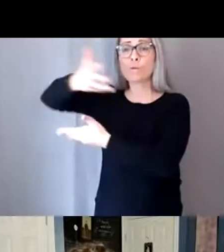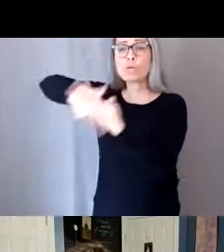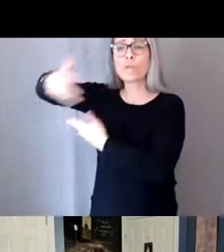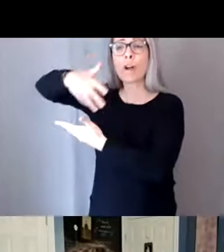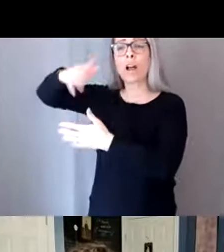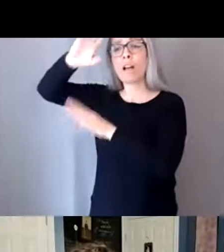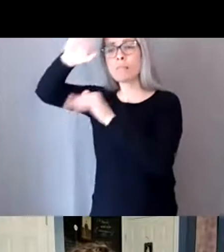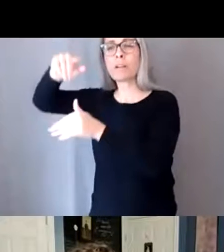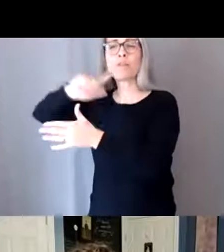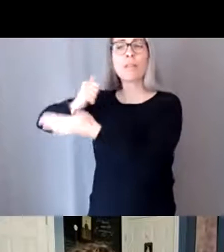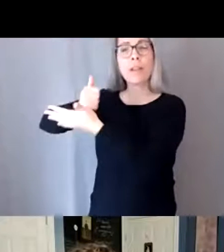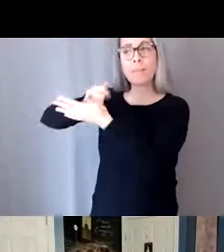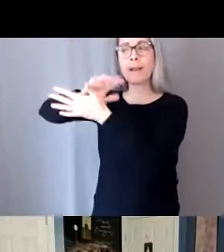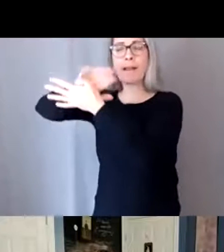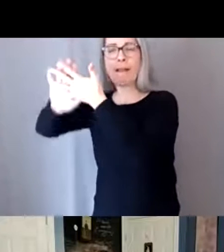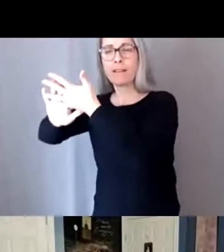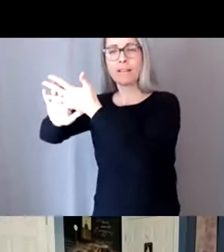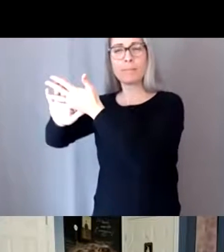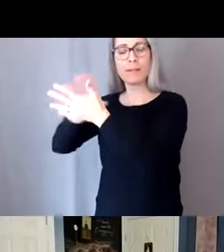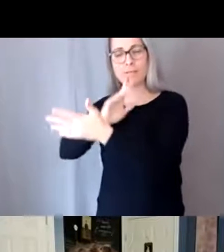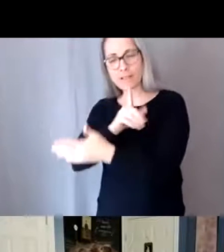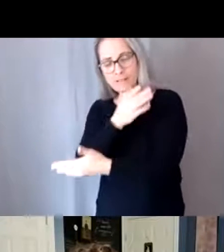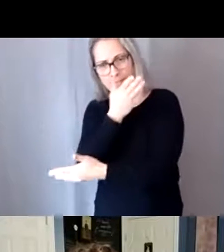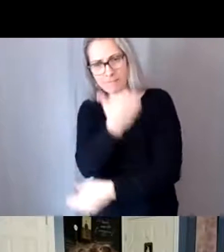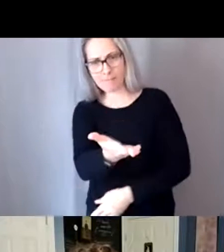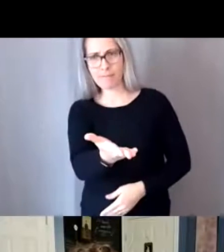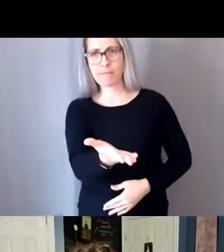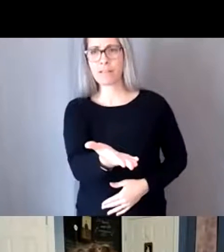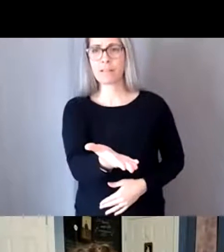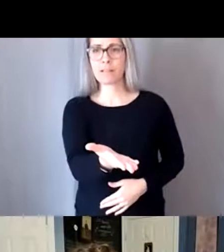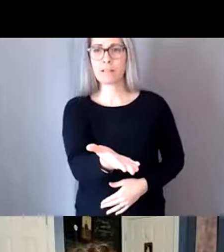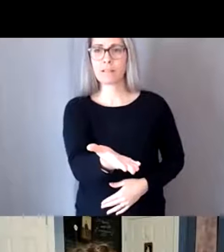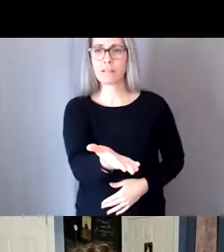goals and recognizing that